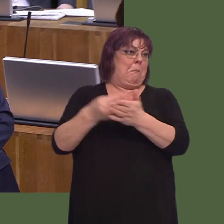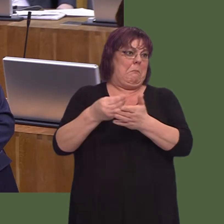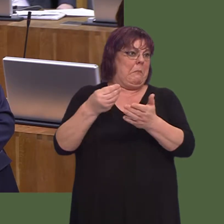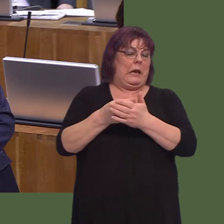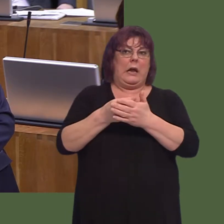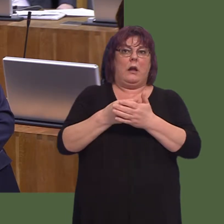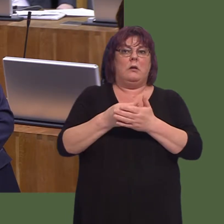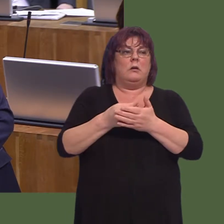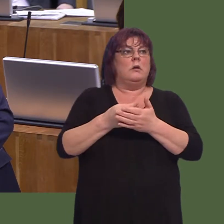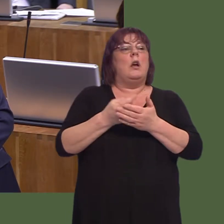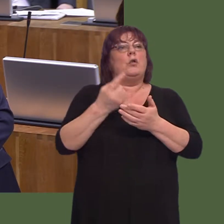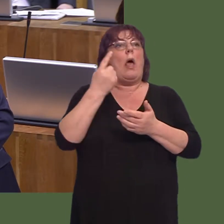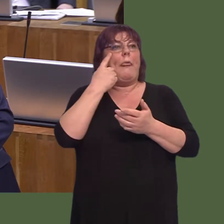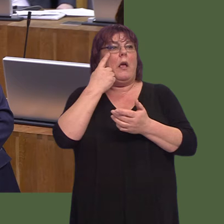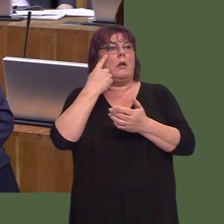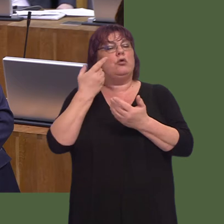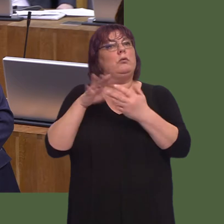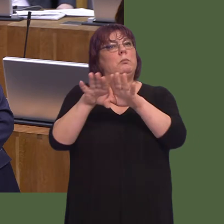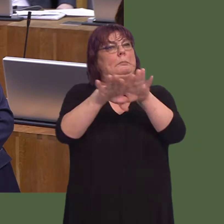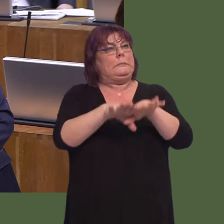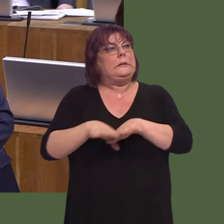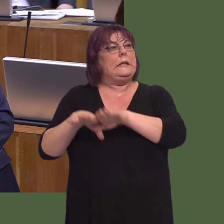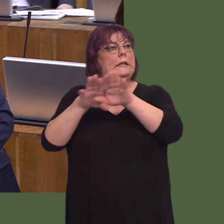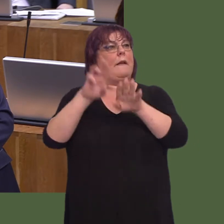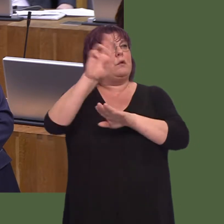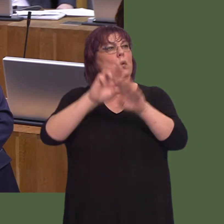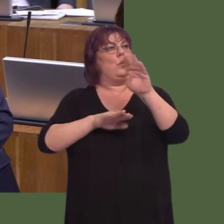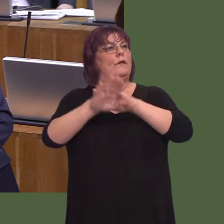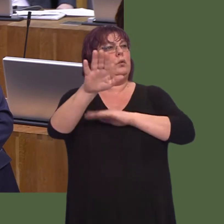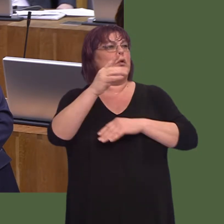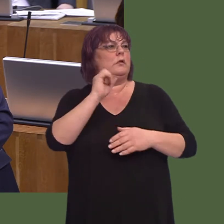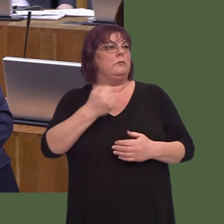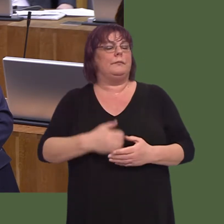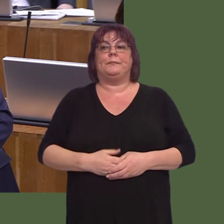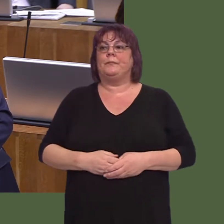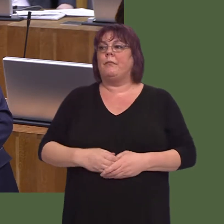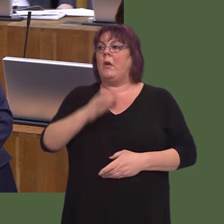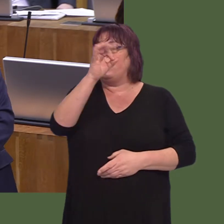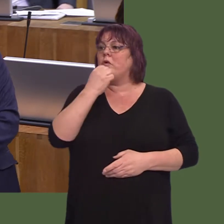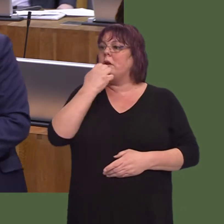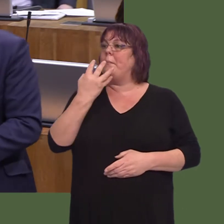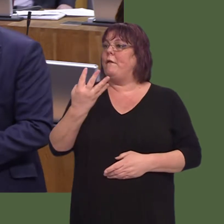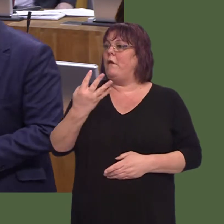I think it's fair to say that we should move towards a standardised system in future.